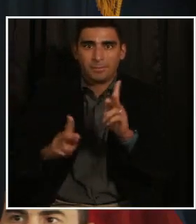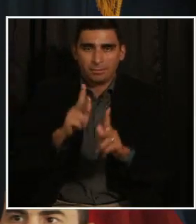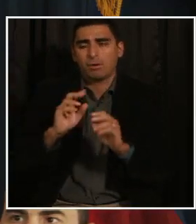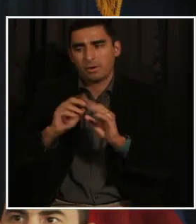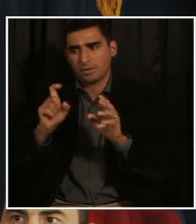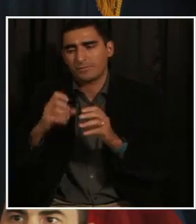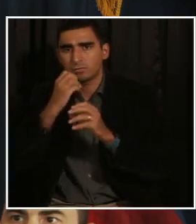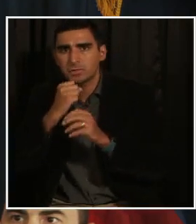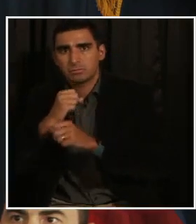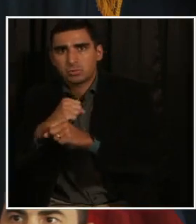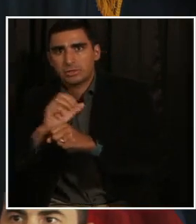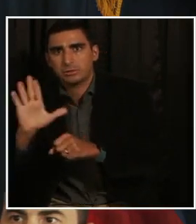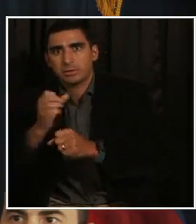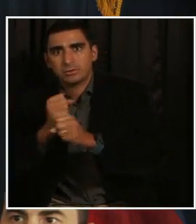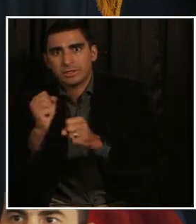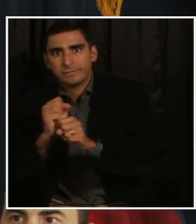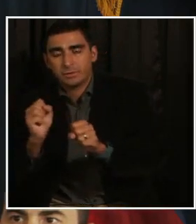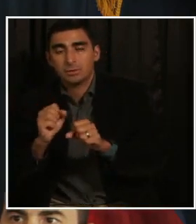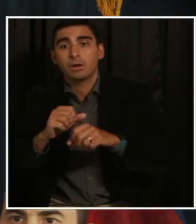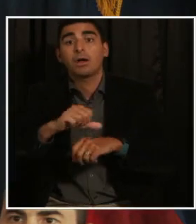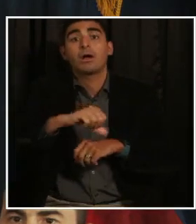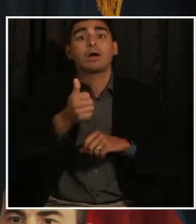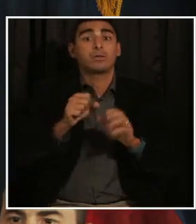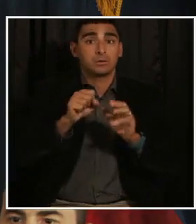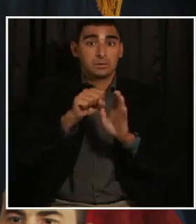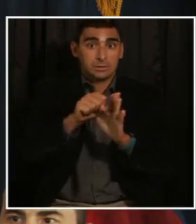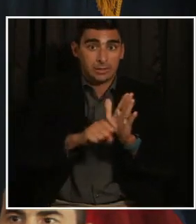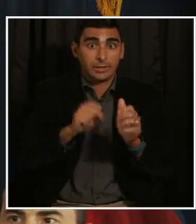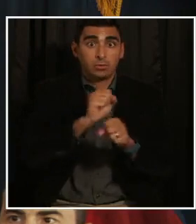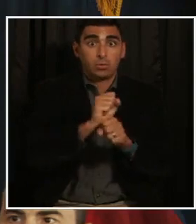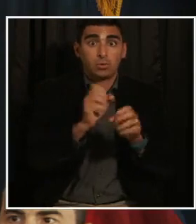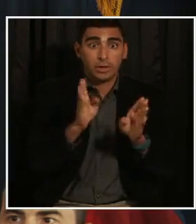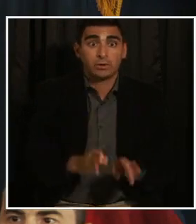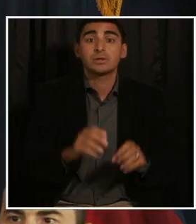for other state workers they can either be vaccinated or test regularly